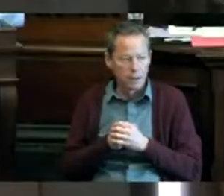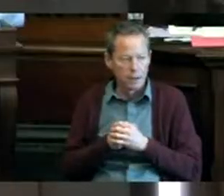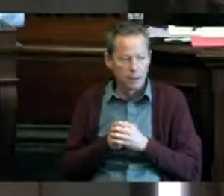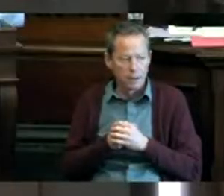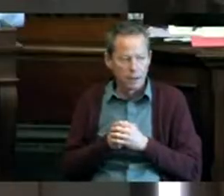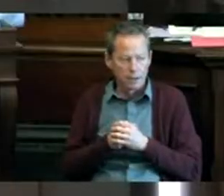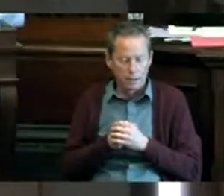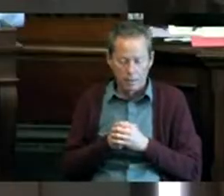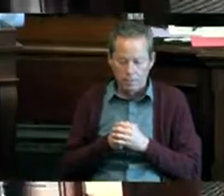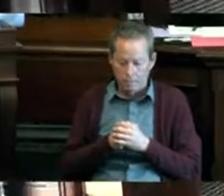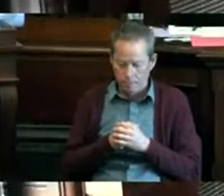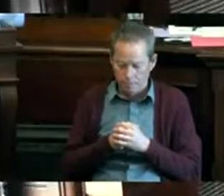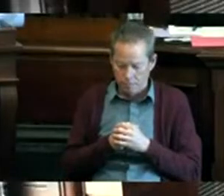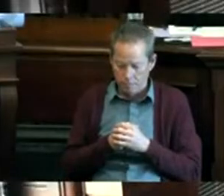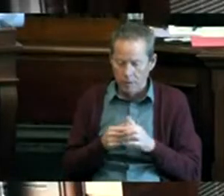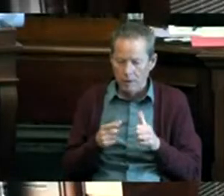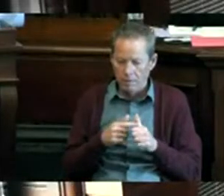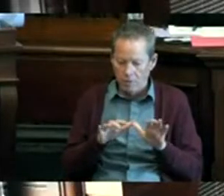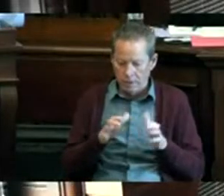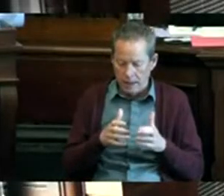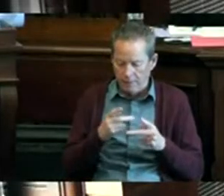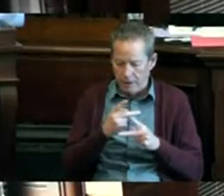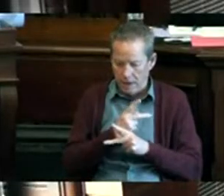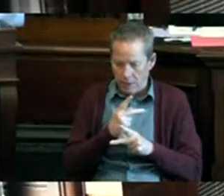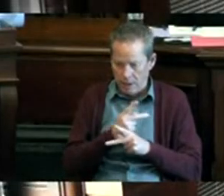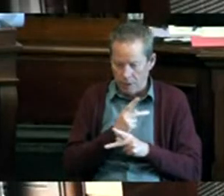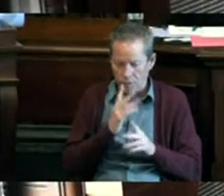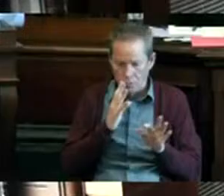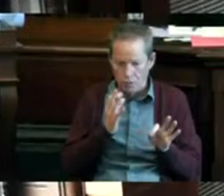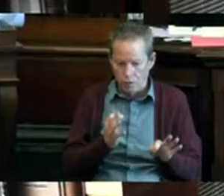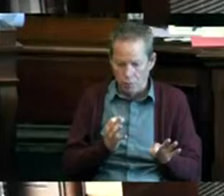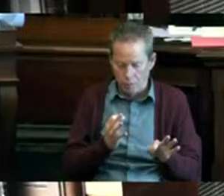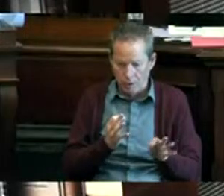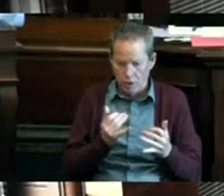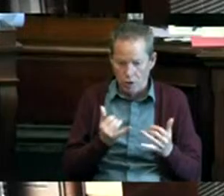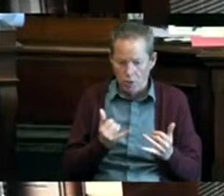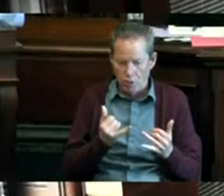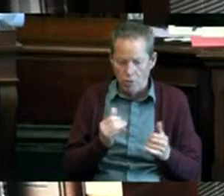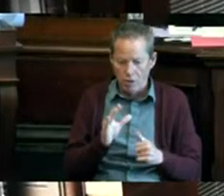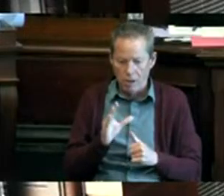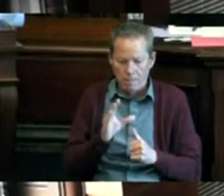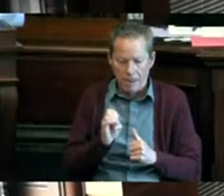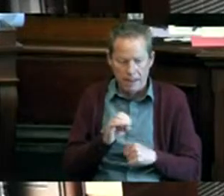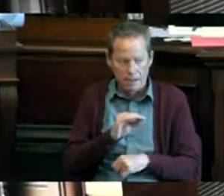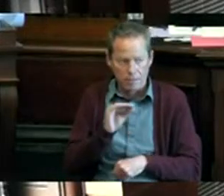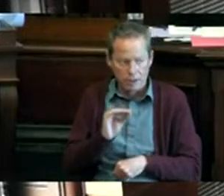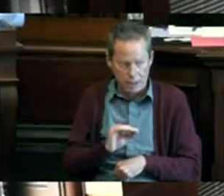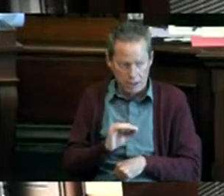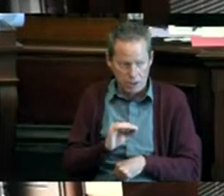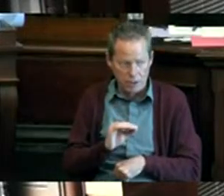time how the actual calculation